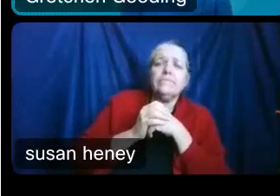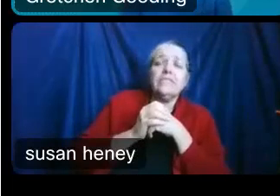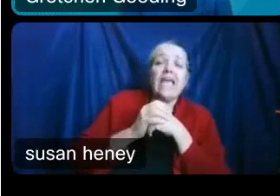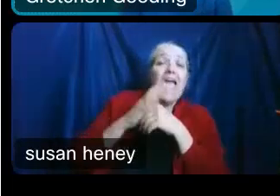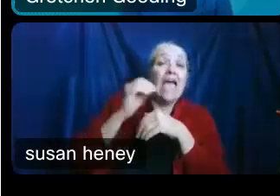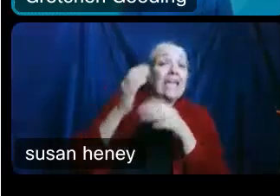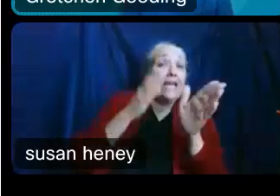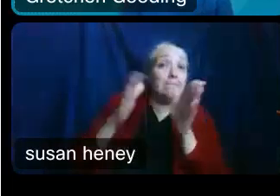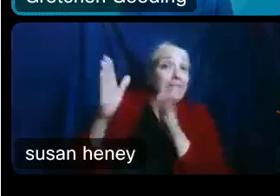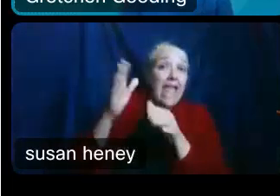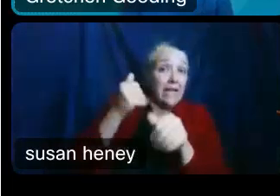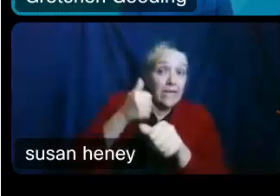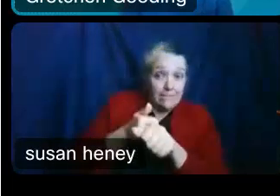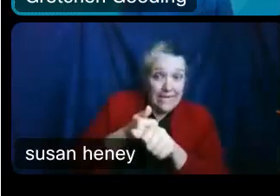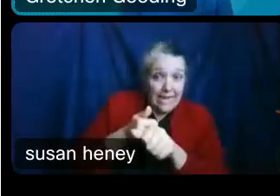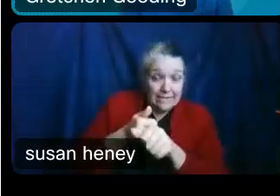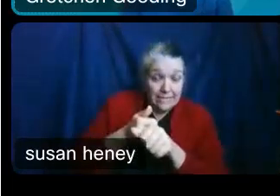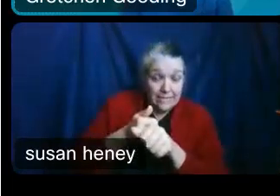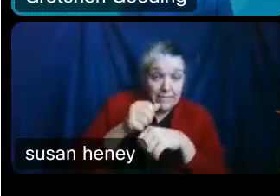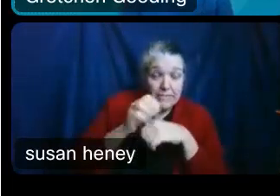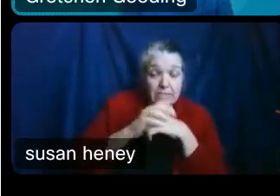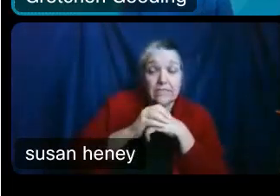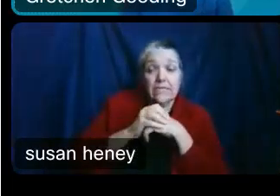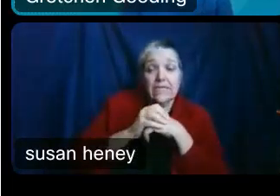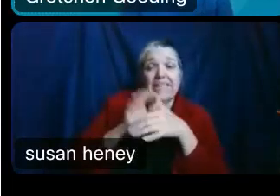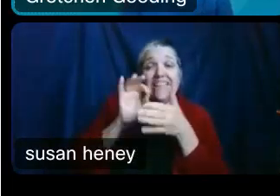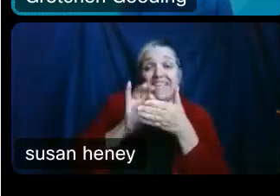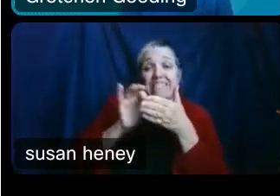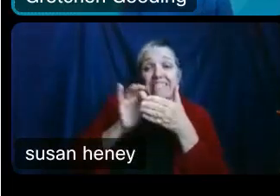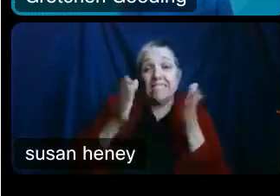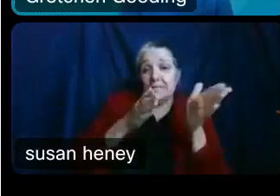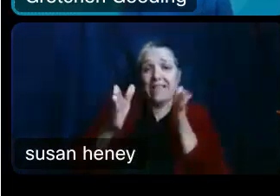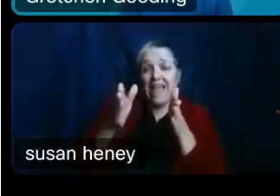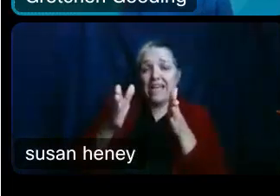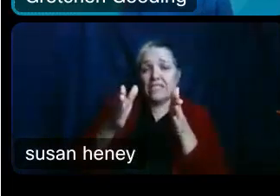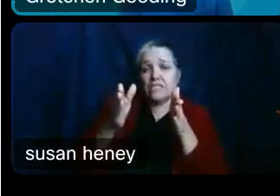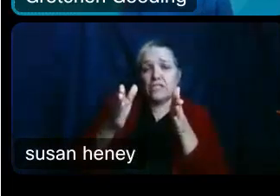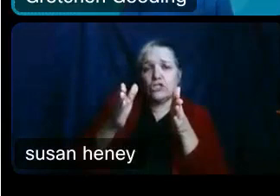So, for example, the Census Bureau is planning to discontinue the New England city and town